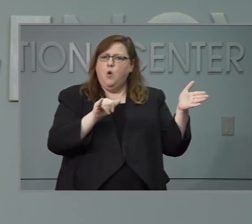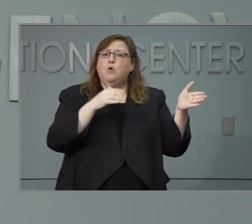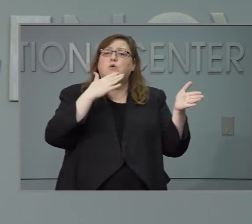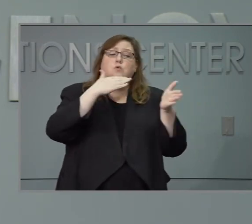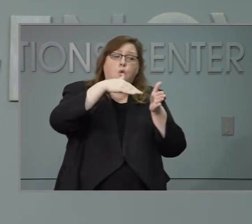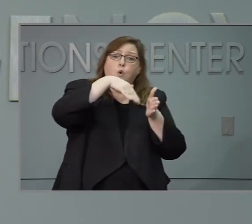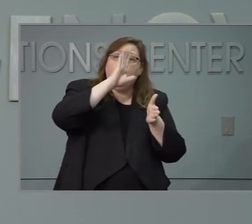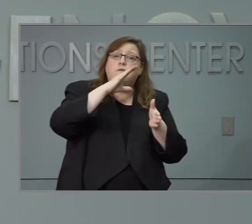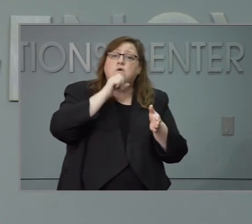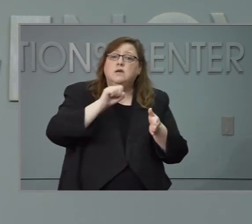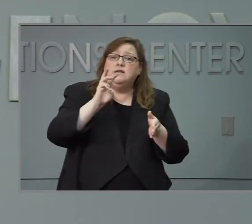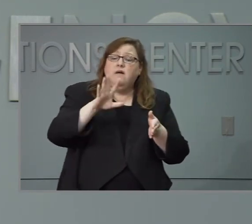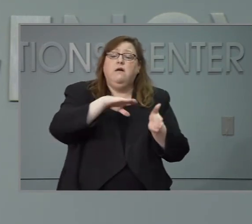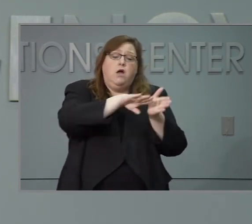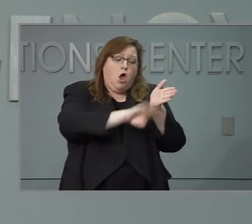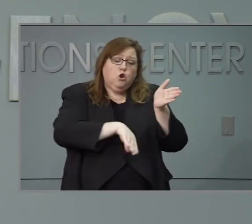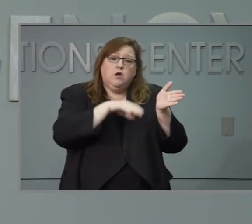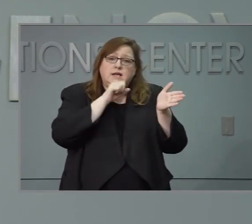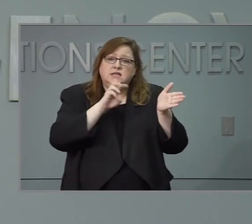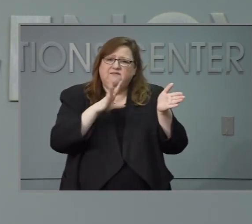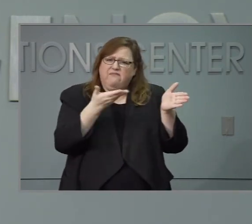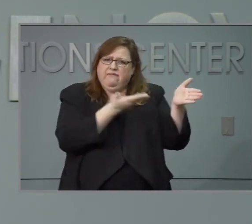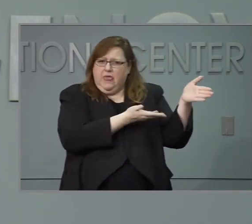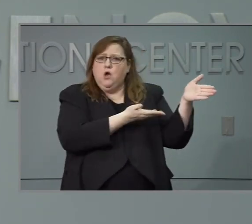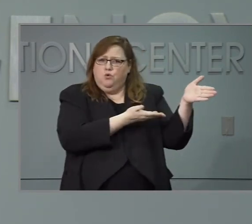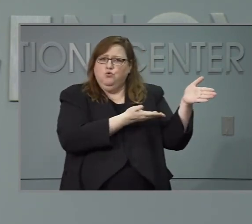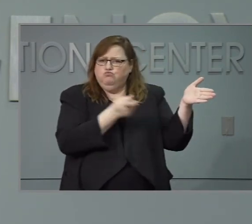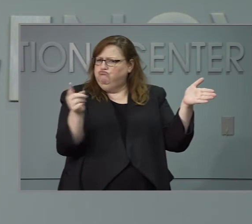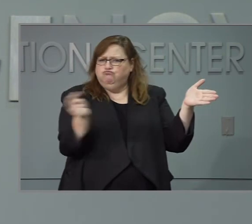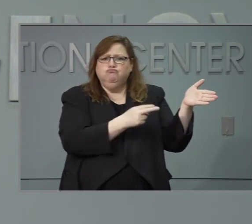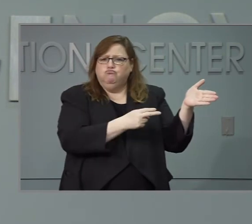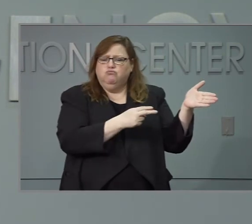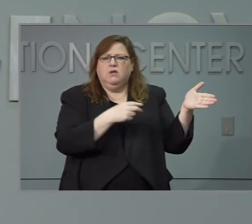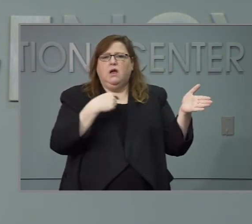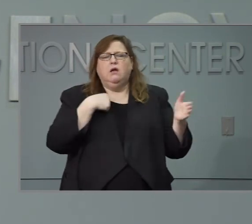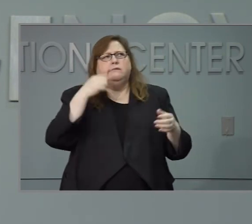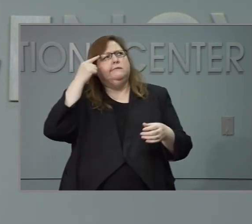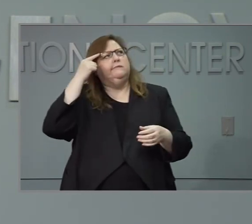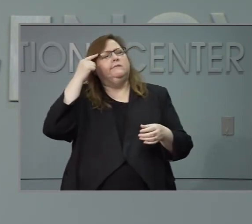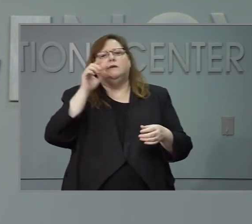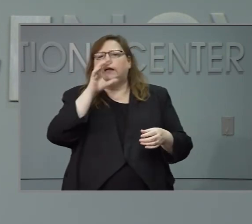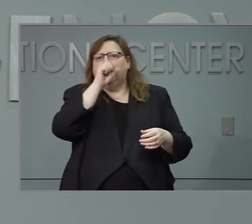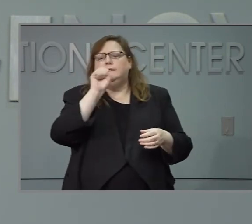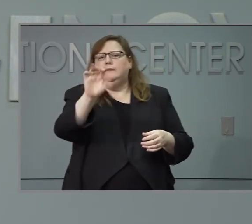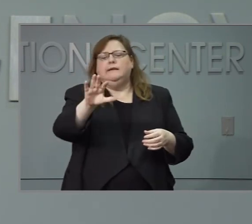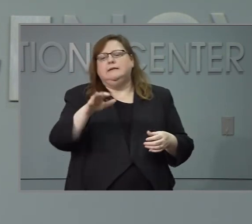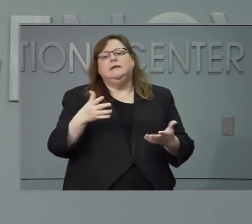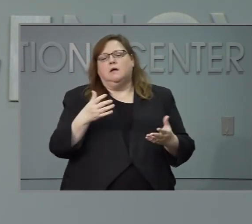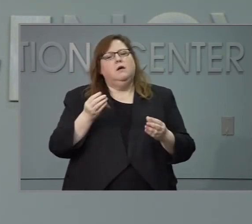Lt. Gov. Forest: NO ME QUEJO DE LA ECONOMÍA, ESTOY CON TODA LA GENTE QUE ESTÁ MURIENDO, NO SOLO DE COVID, SINO POR LAS